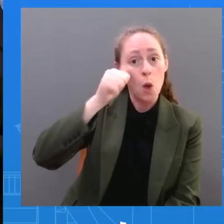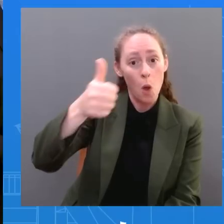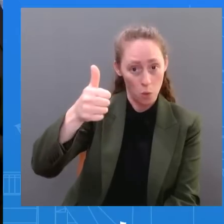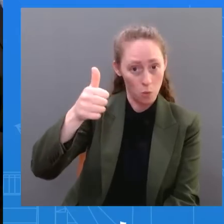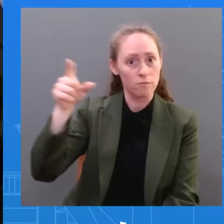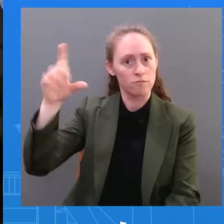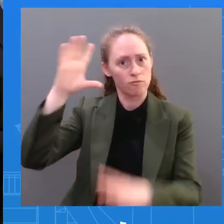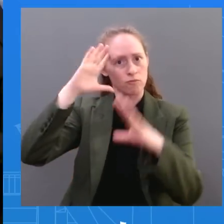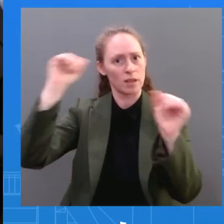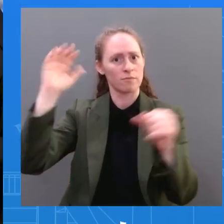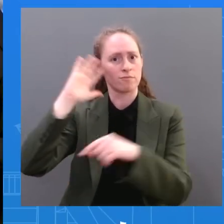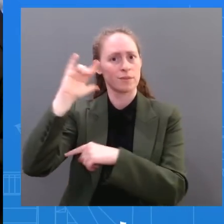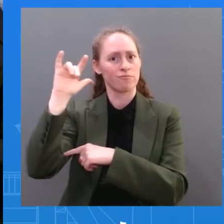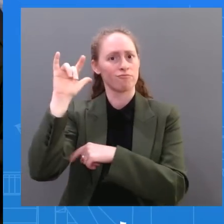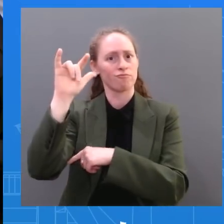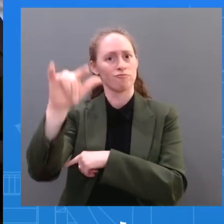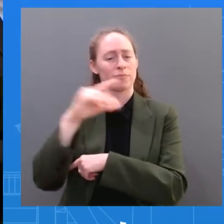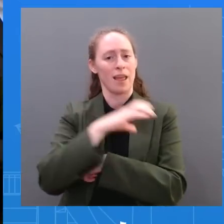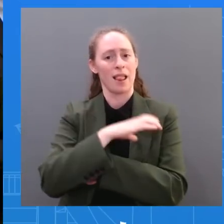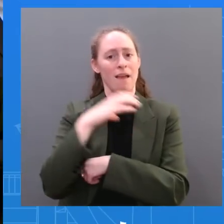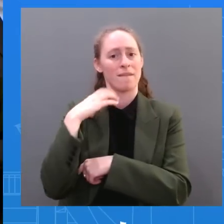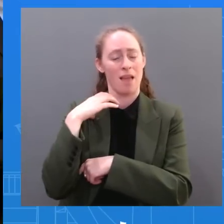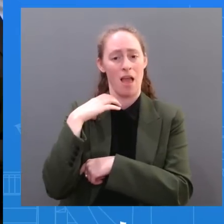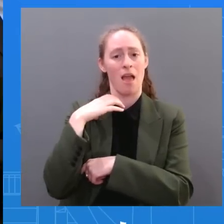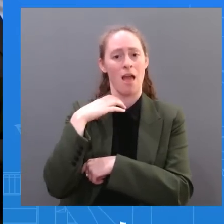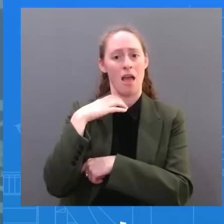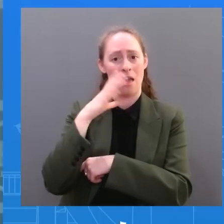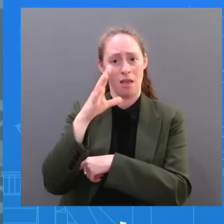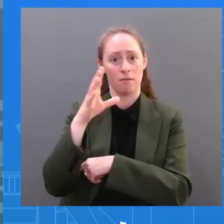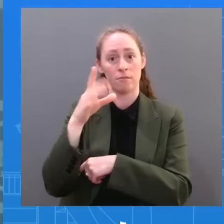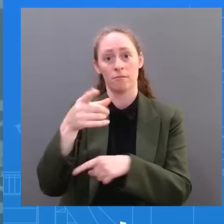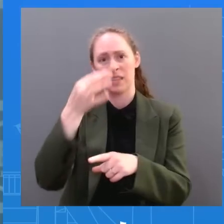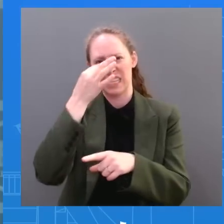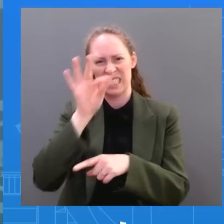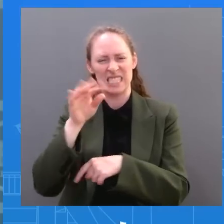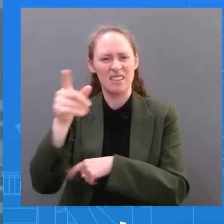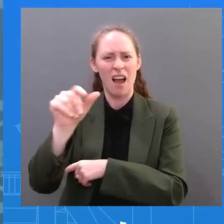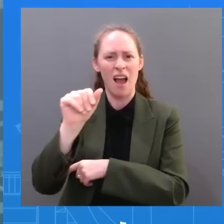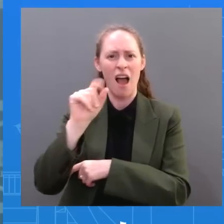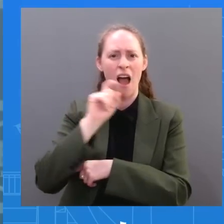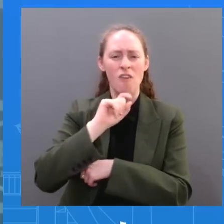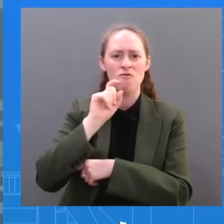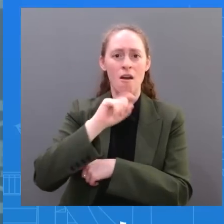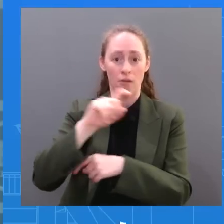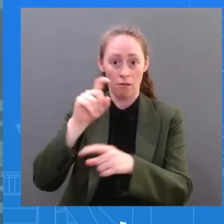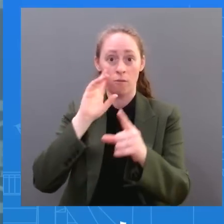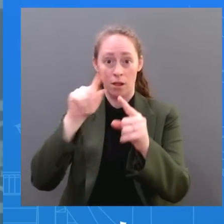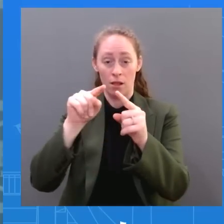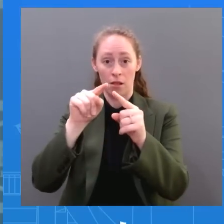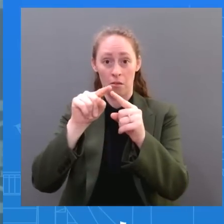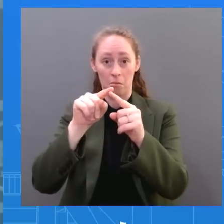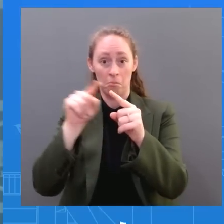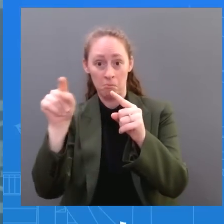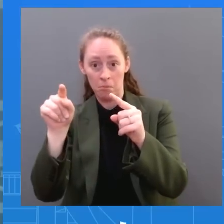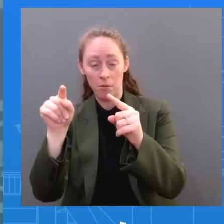at all the fatal police shooting of Jayland Walker? The Press: I don't have anything to share on that either, whether he is going to potentially --